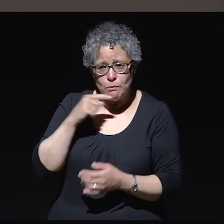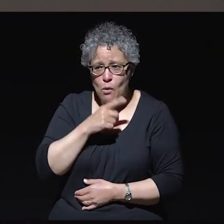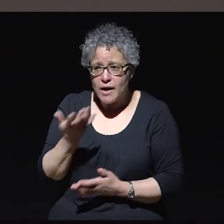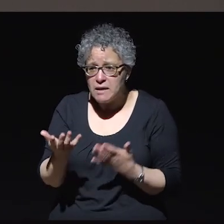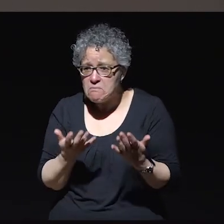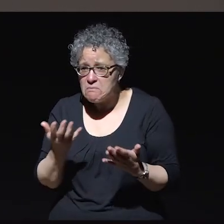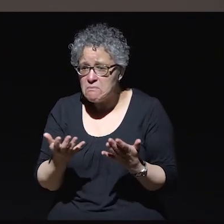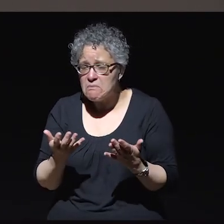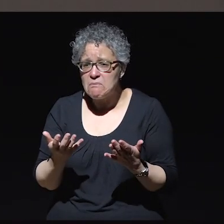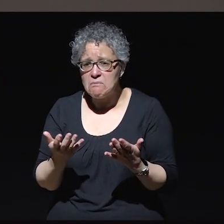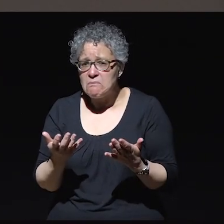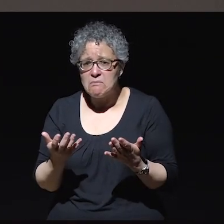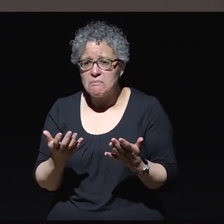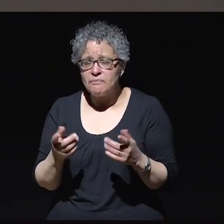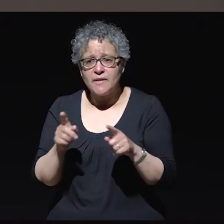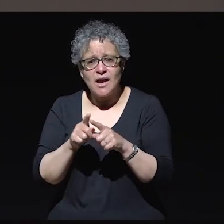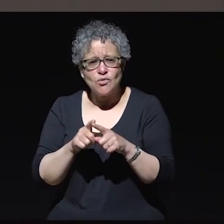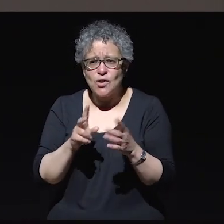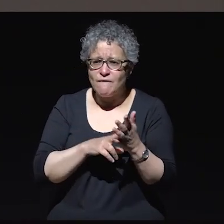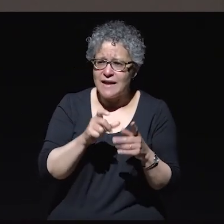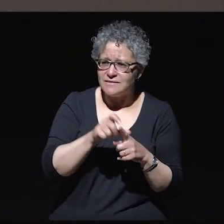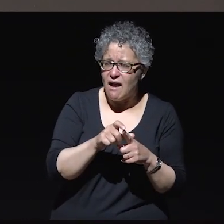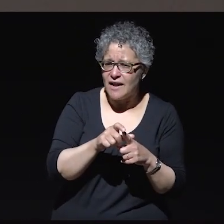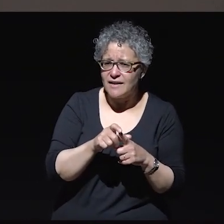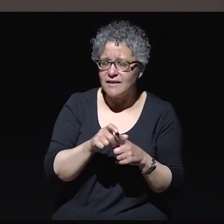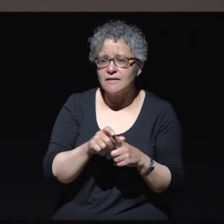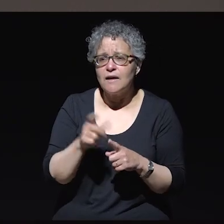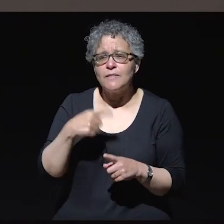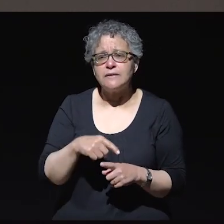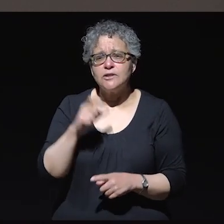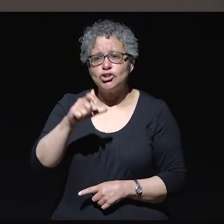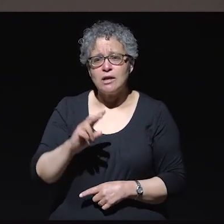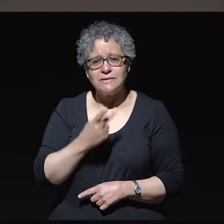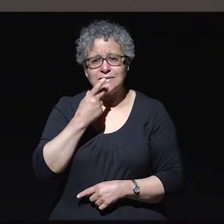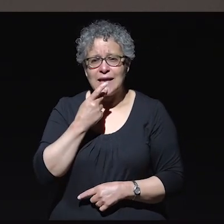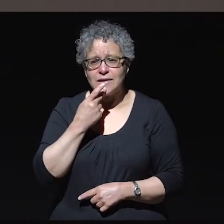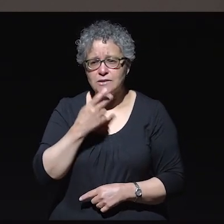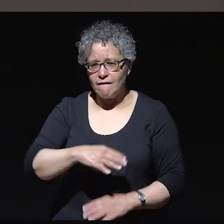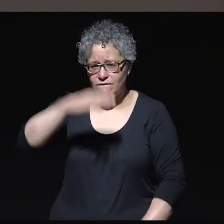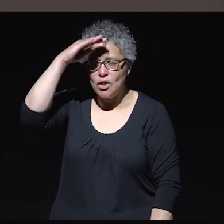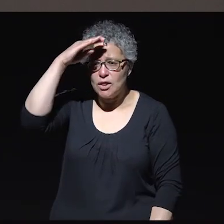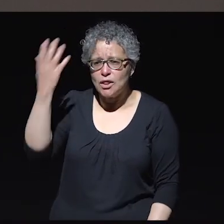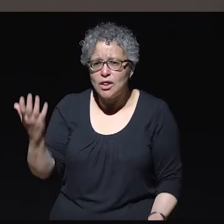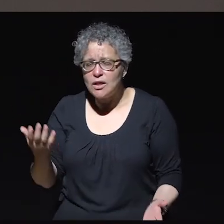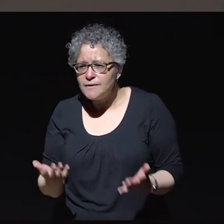in including that of the future Charles II who's standing looking full-frontal? I think that's, if not quite a smoking gun.